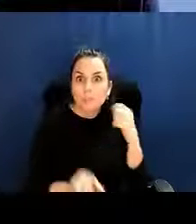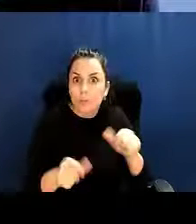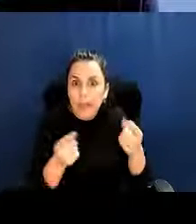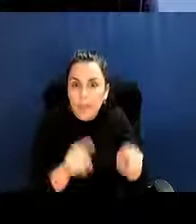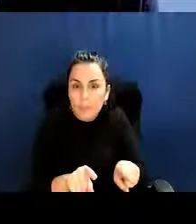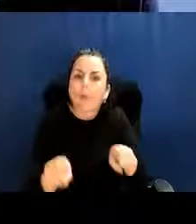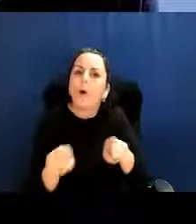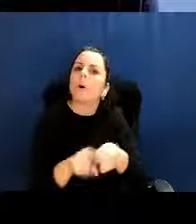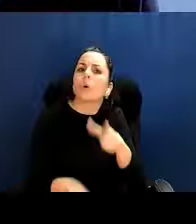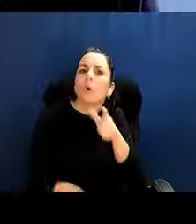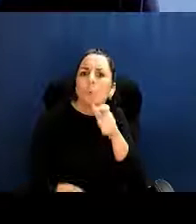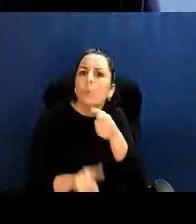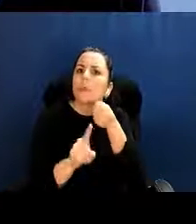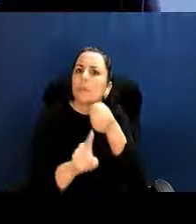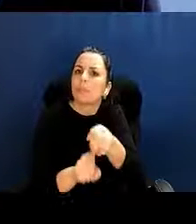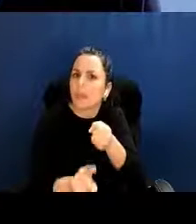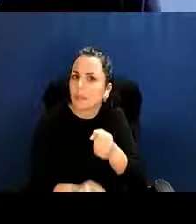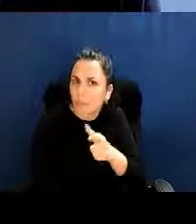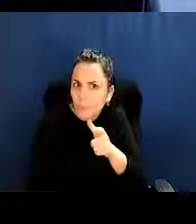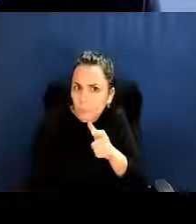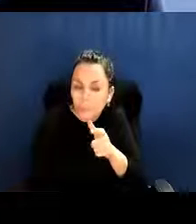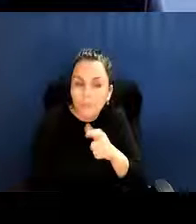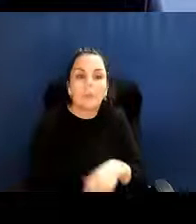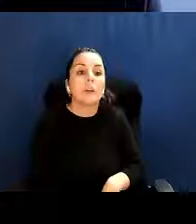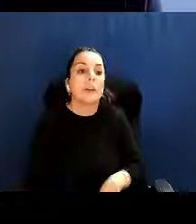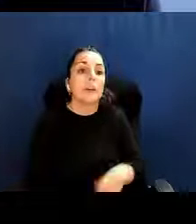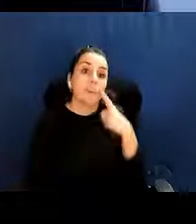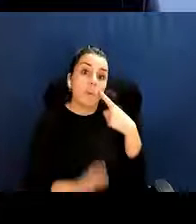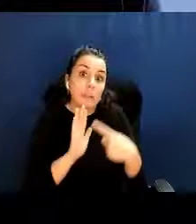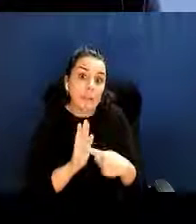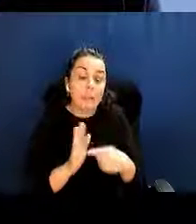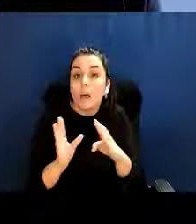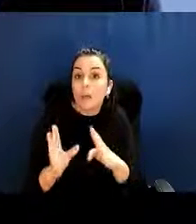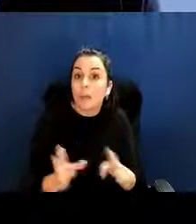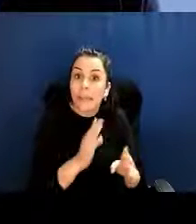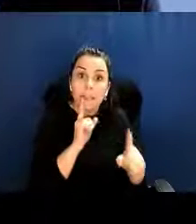So our planned interviews on the mental and emotional toll